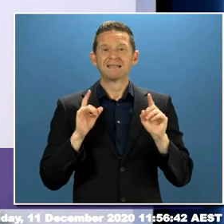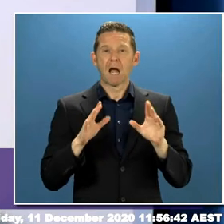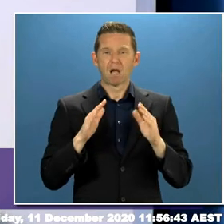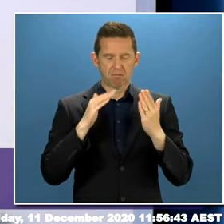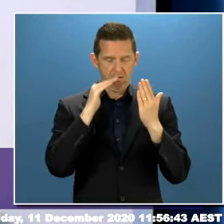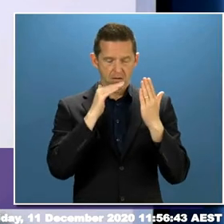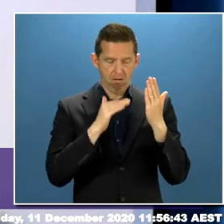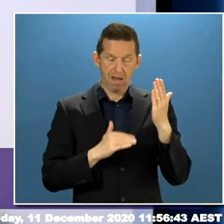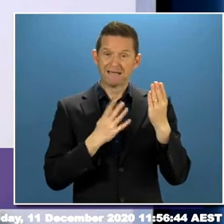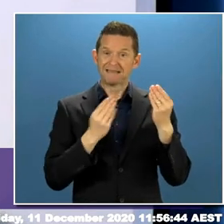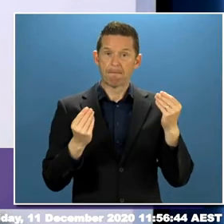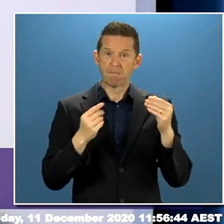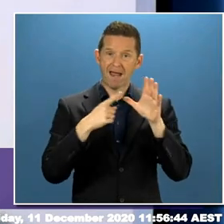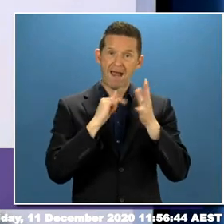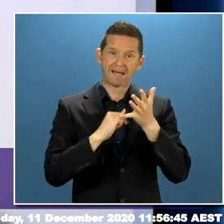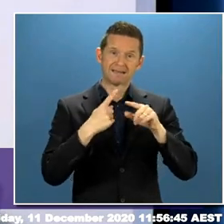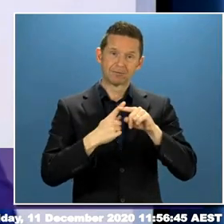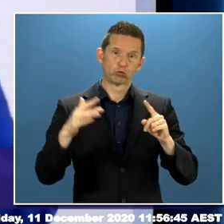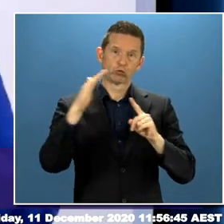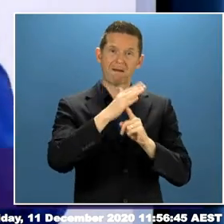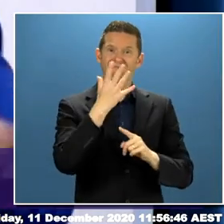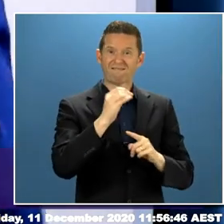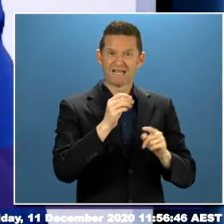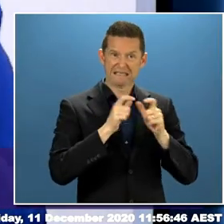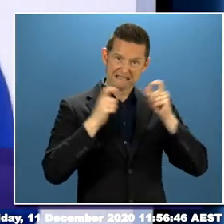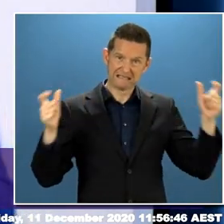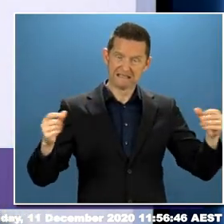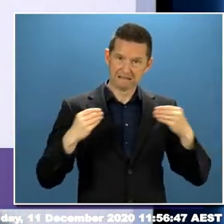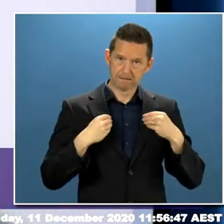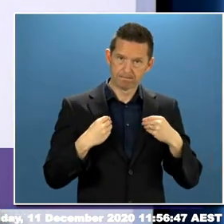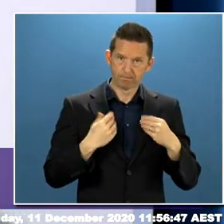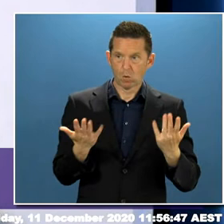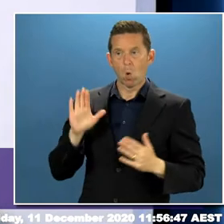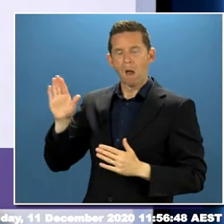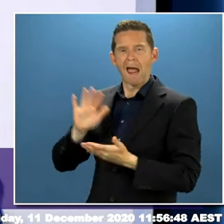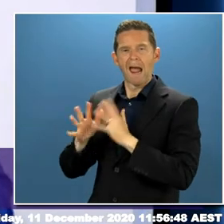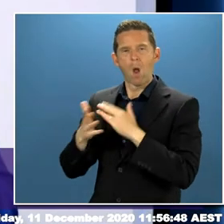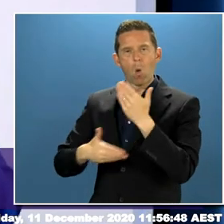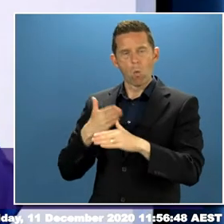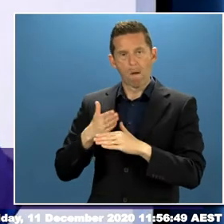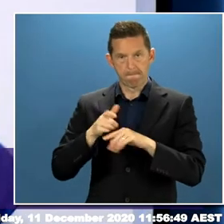So your process is that the client comes to you, and for the most part you've